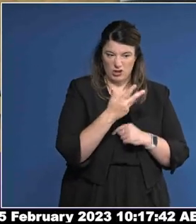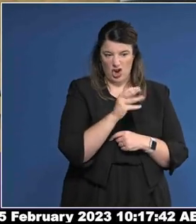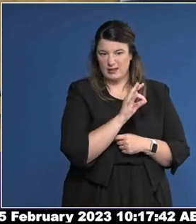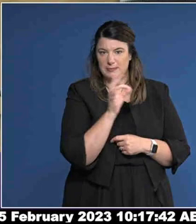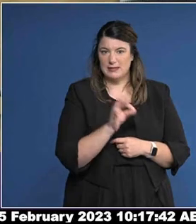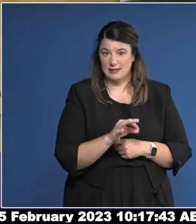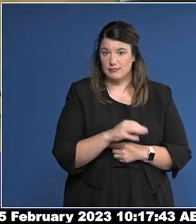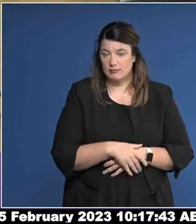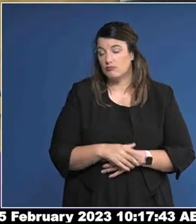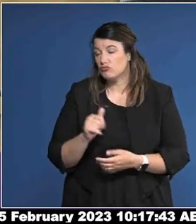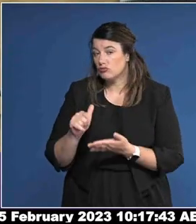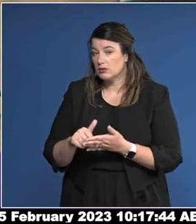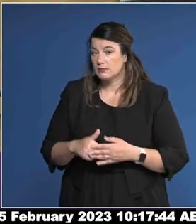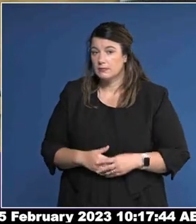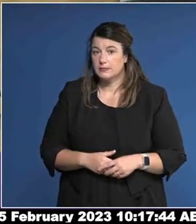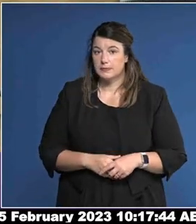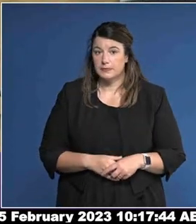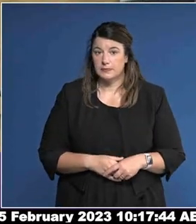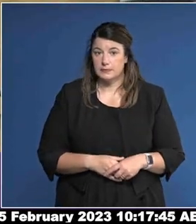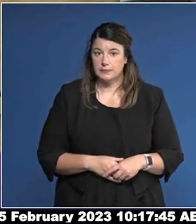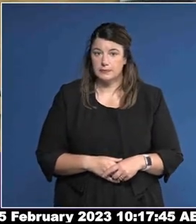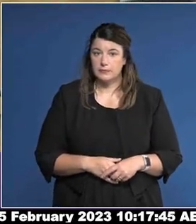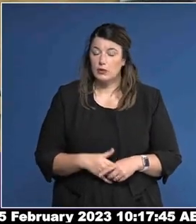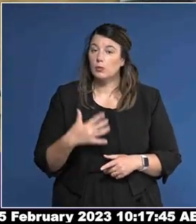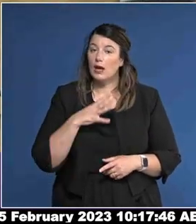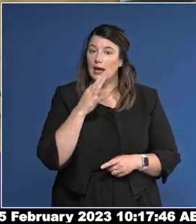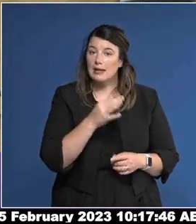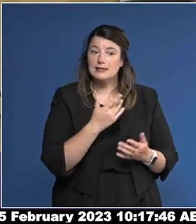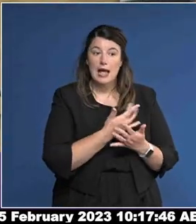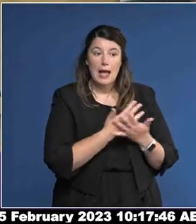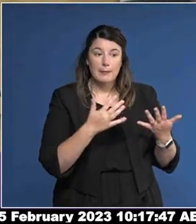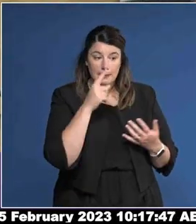We have asked you about the number of employees who identify as employees